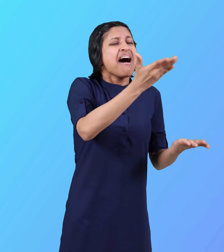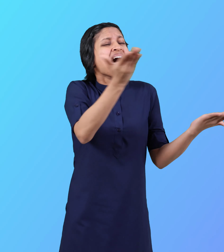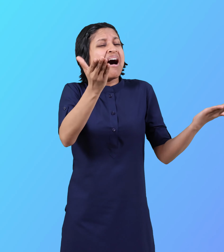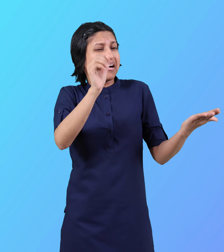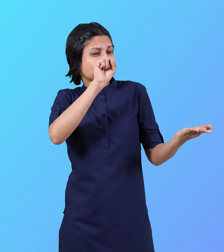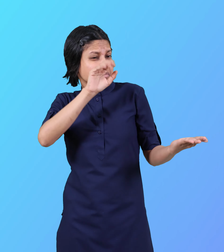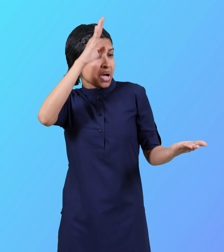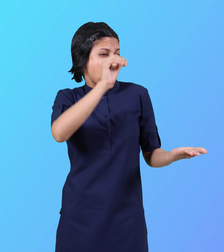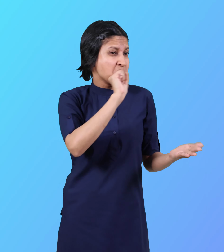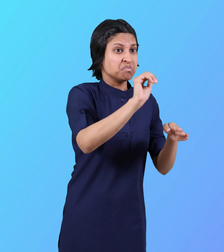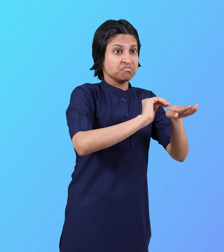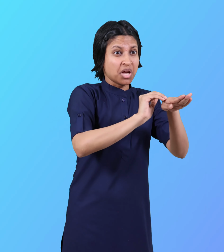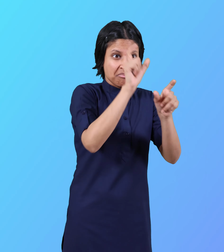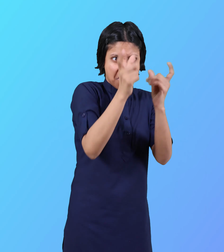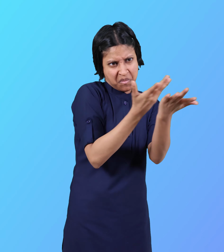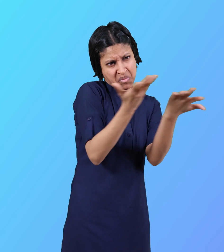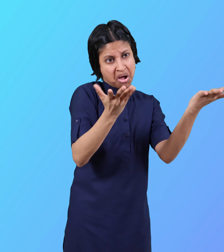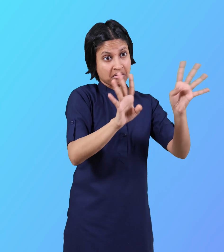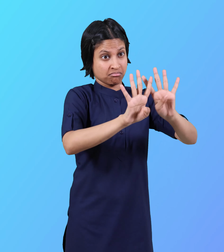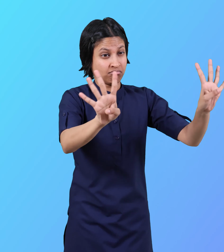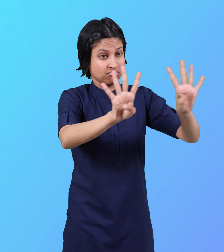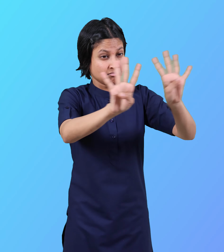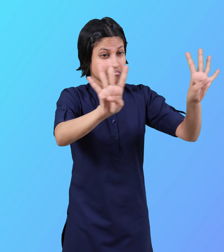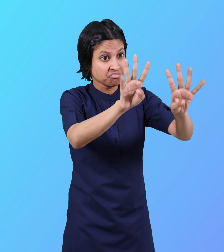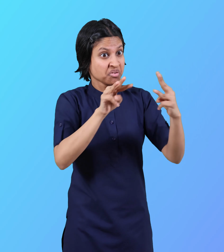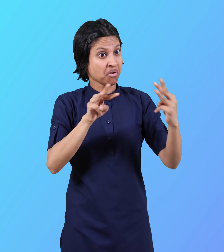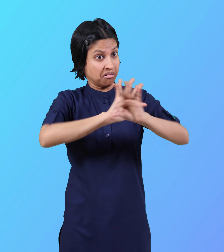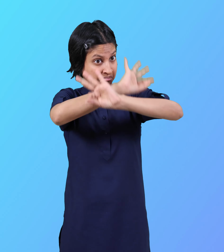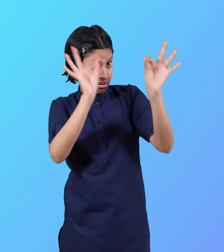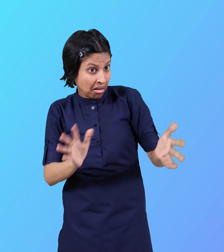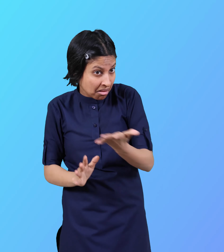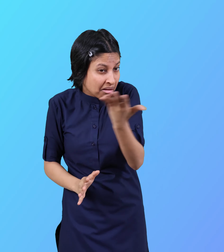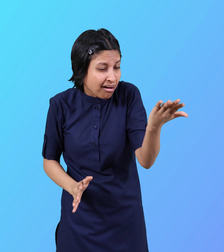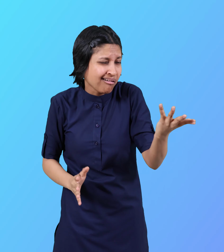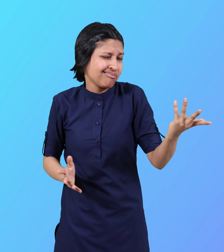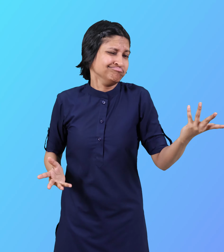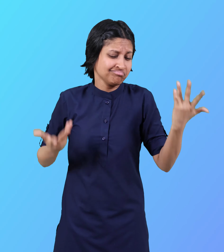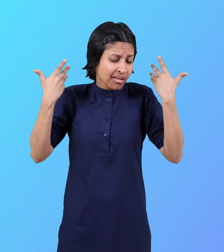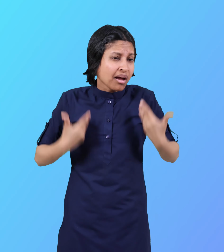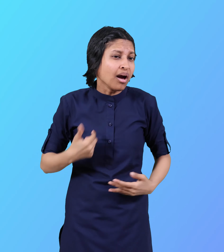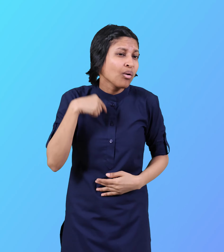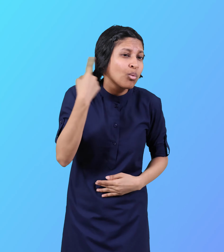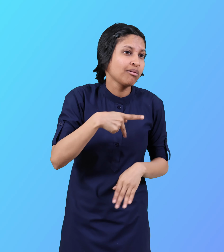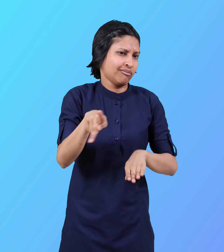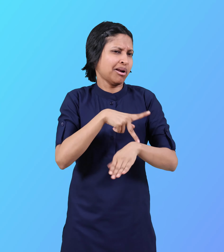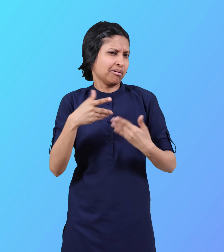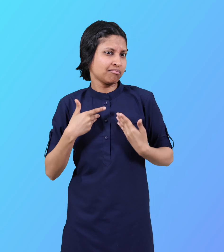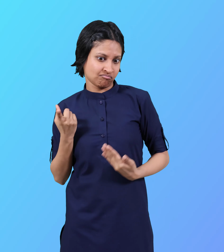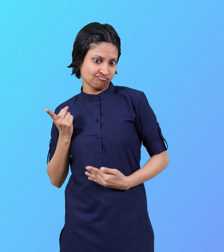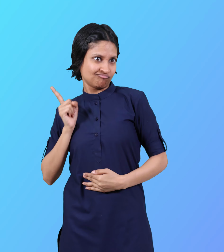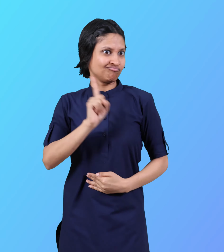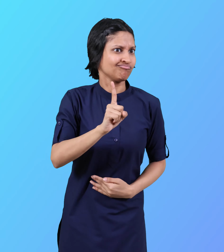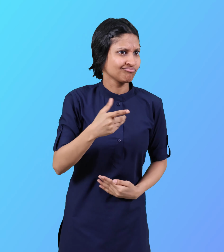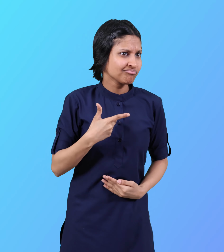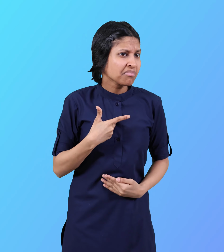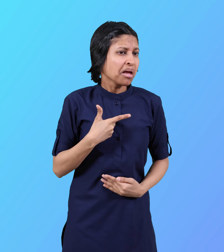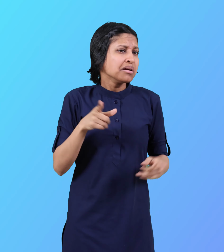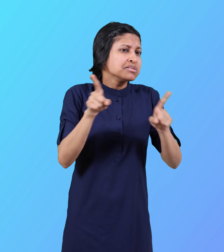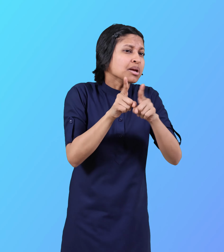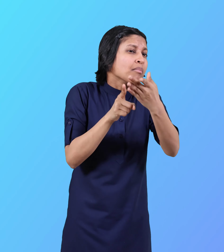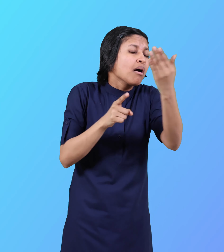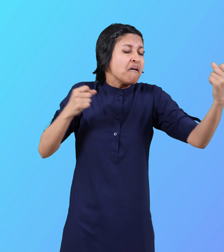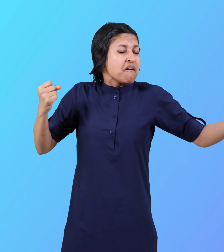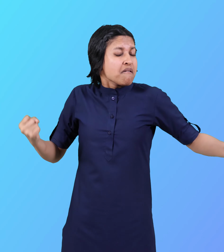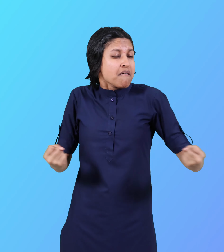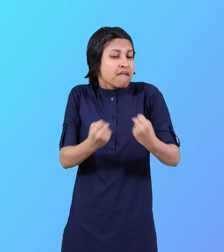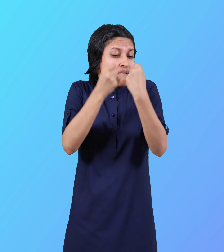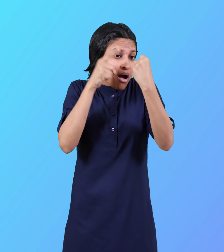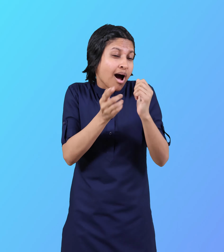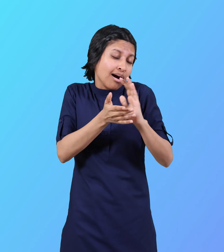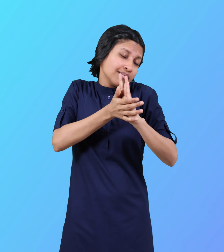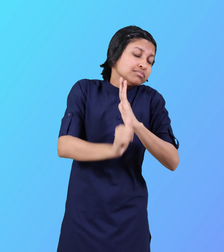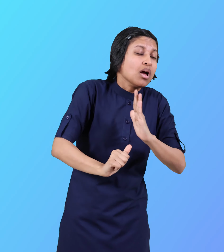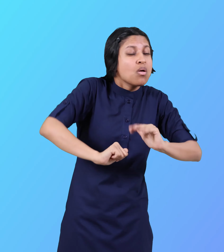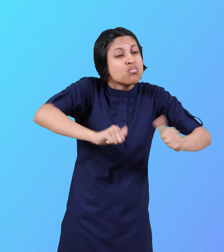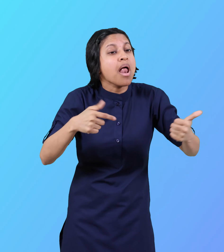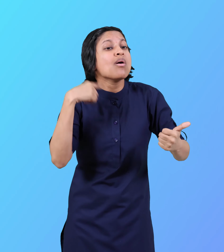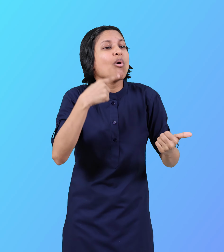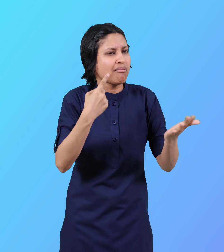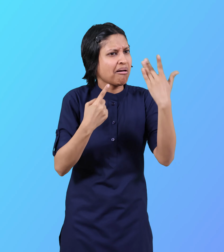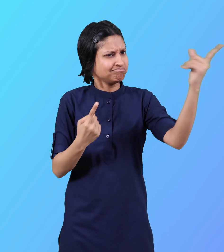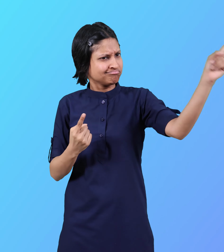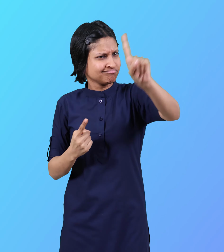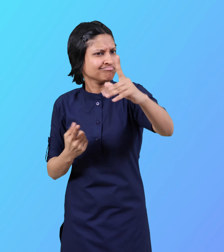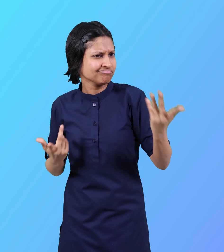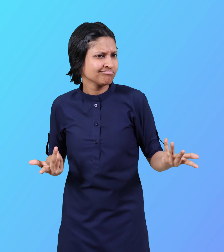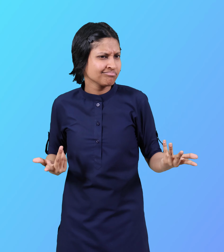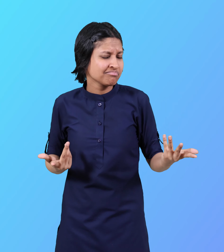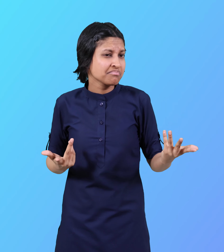He would say, “Why are all your soldiers lined up ready for battle? You are Saul’s servants, and I am a Philistine. So choose one man and send him to fight me.